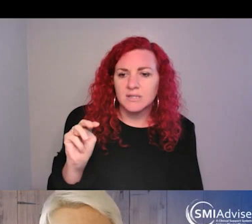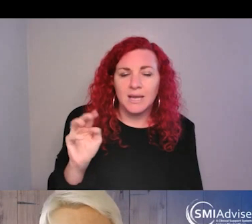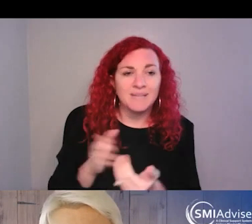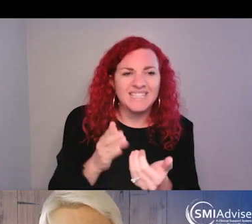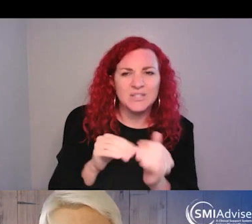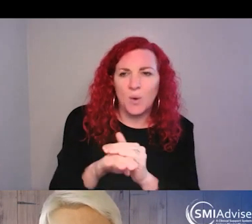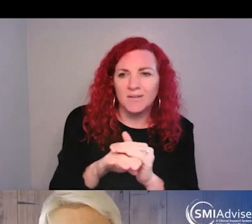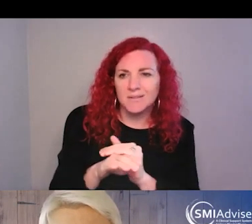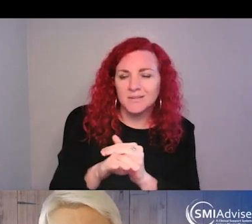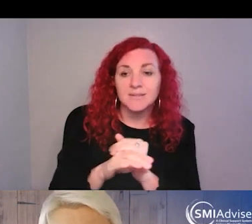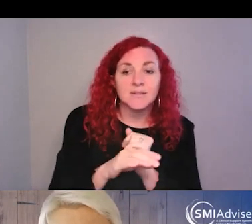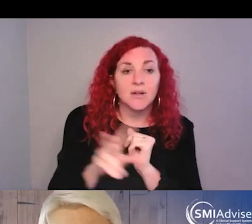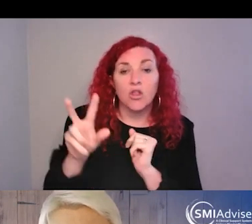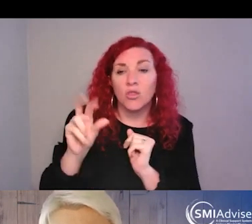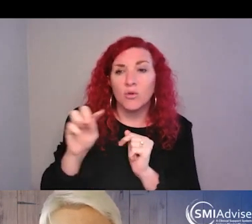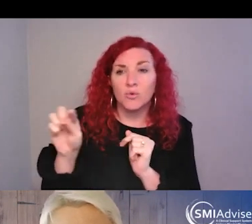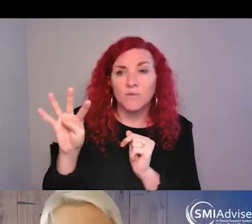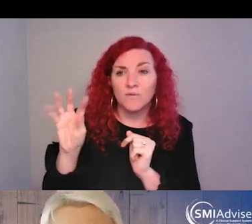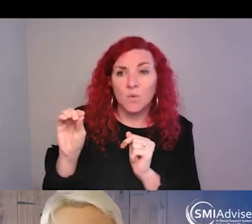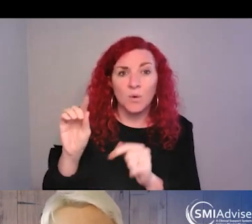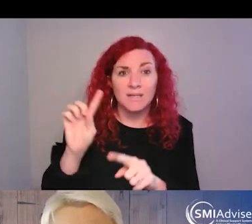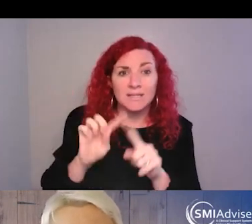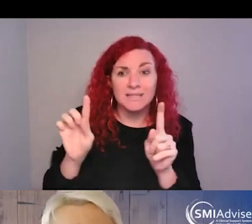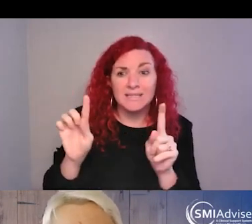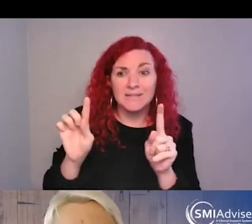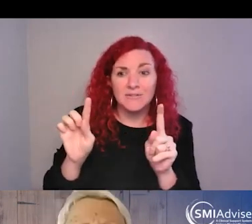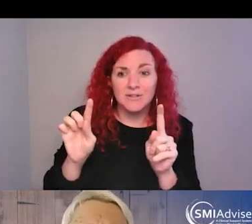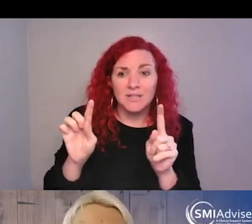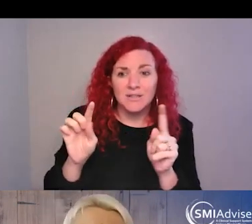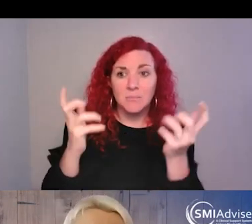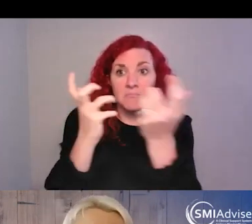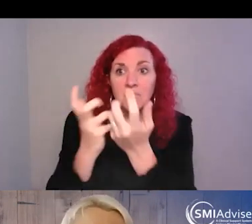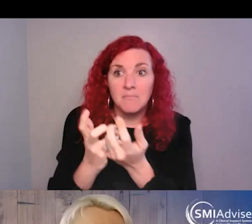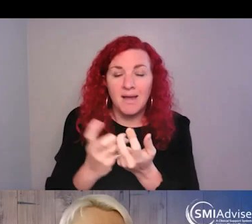THERE ARE 40 OR 30 DIFFERENT MATCH OPPORTUNITIES OVER EUROPE.